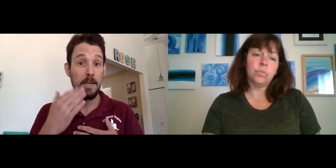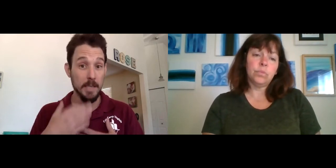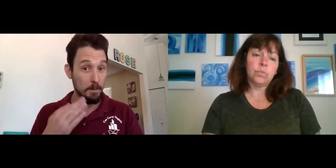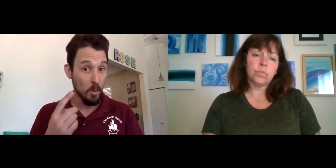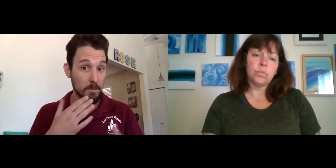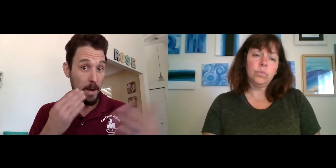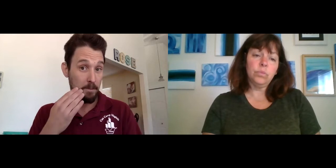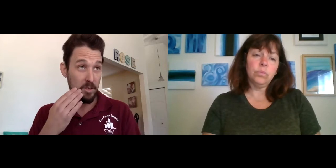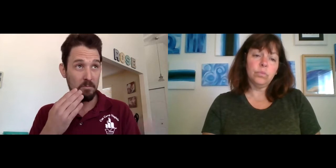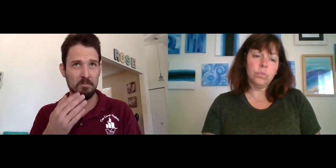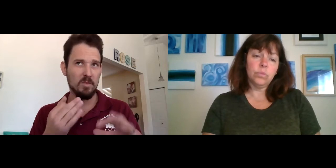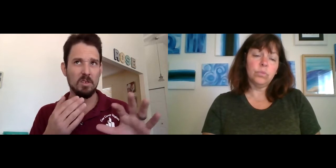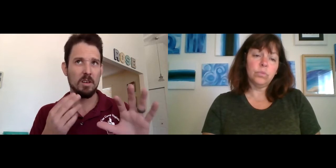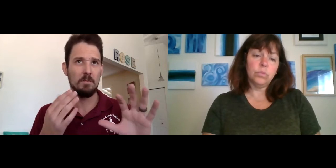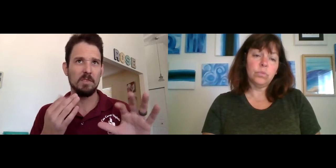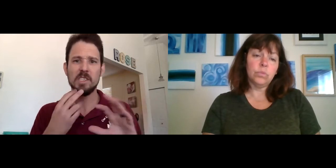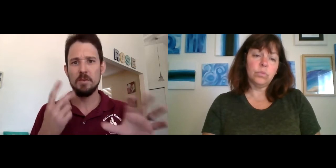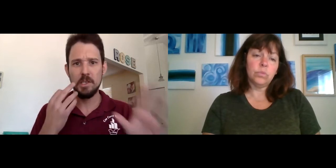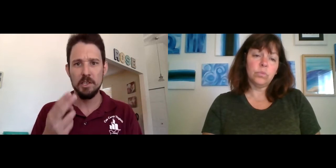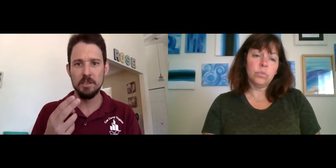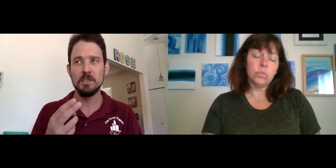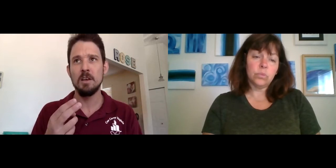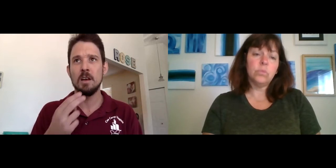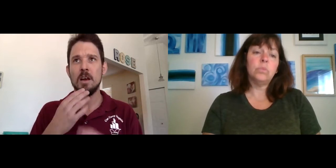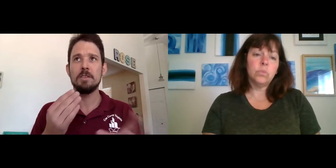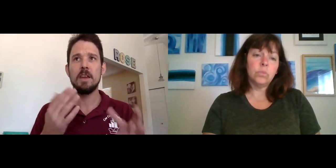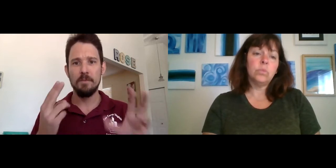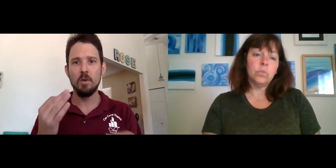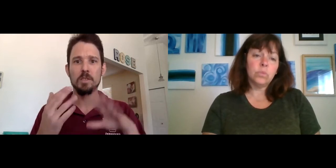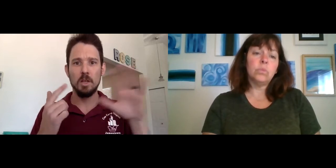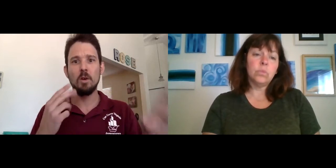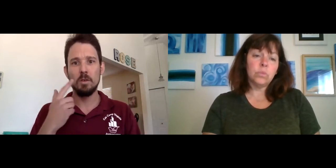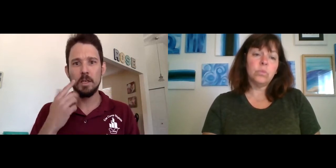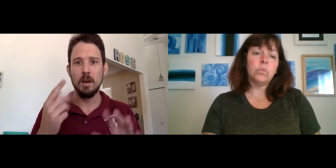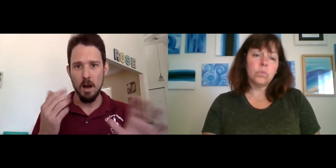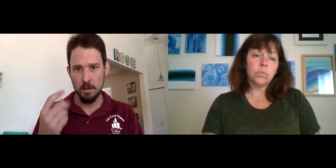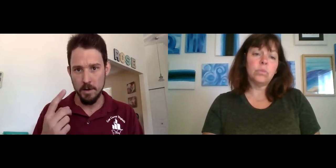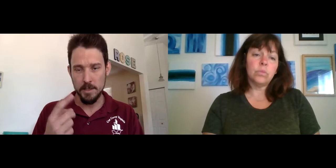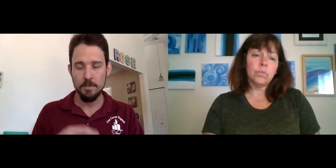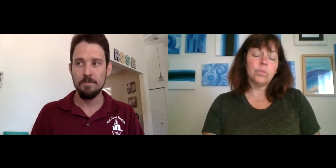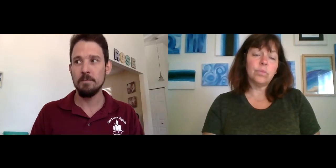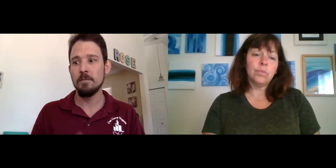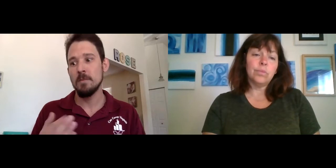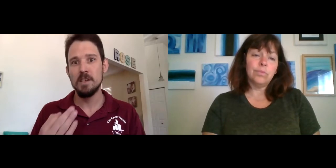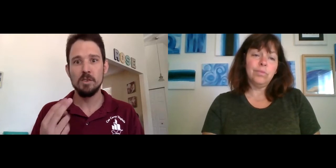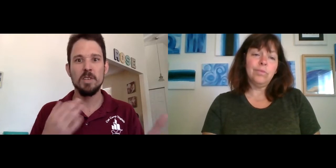board member for several years and then I focused locally on Colorado and so does